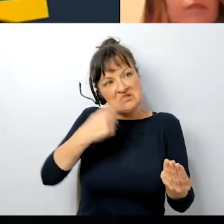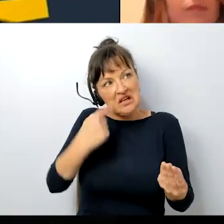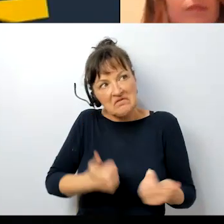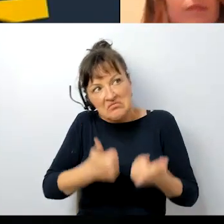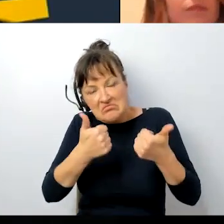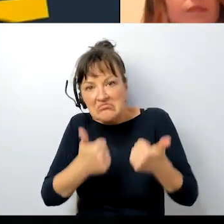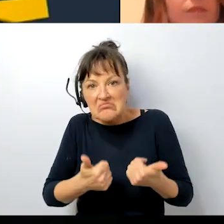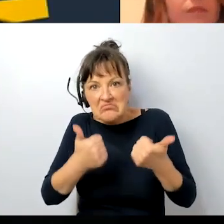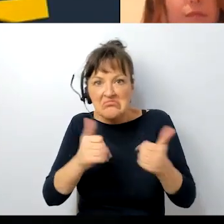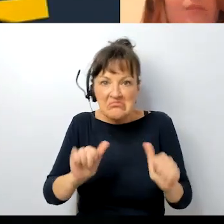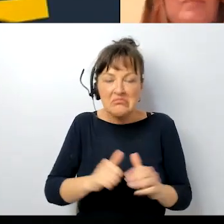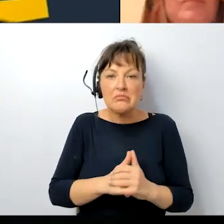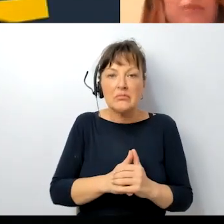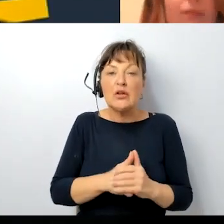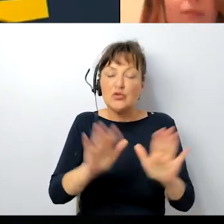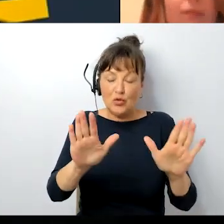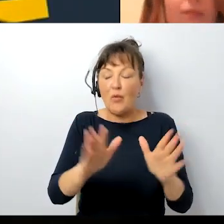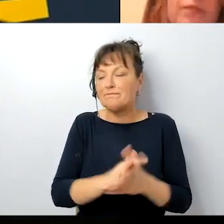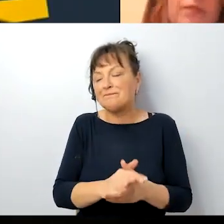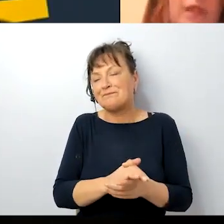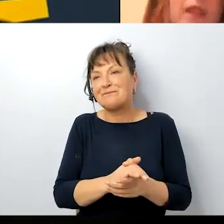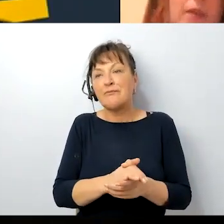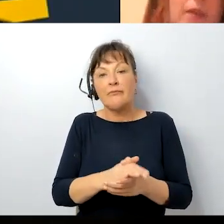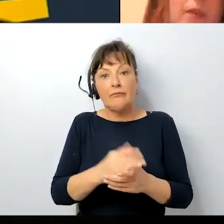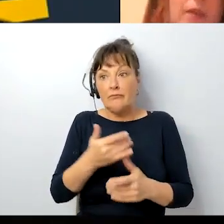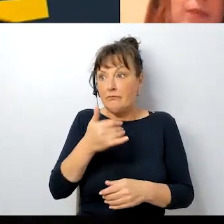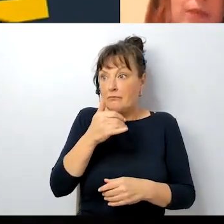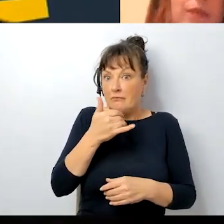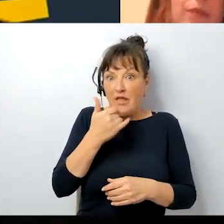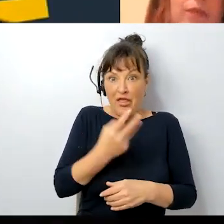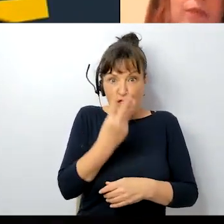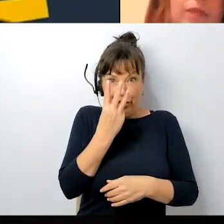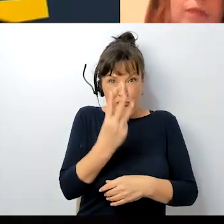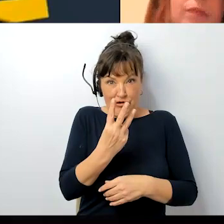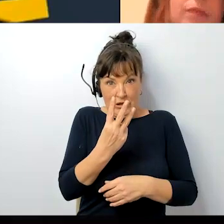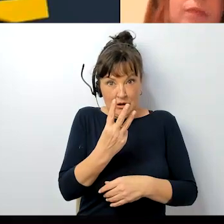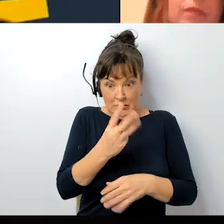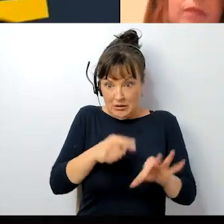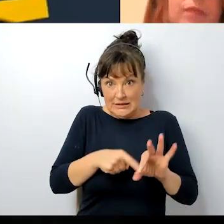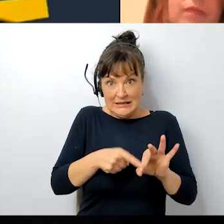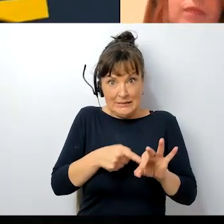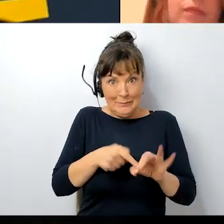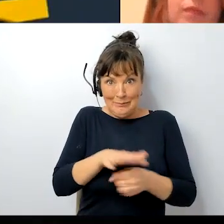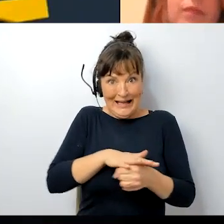else to read through your application, get someone to have a look over it. So we take those 100